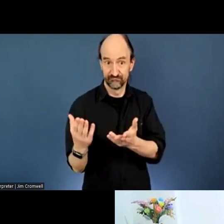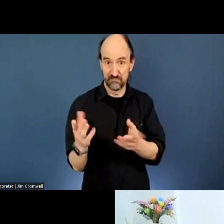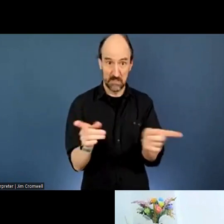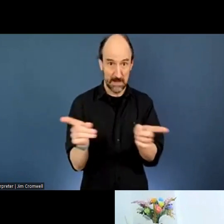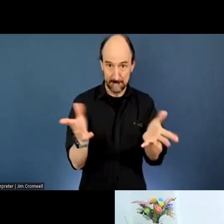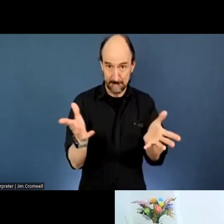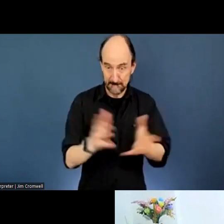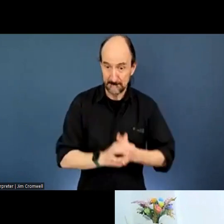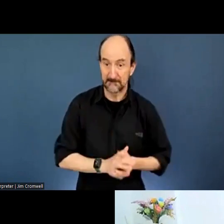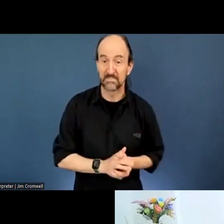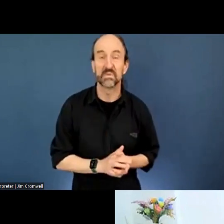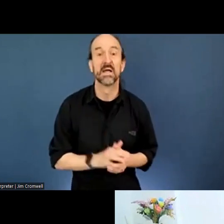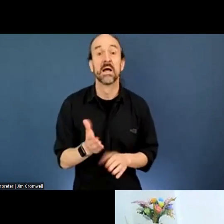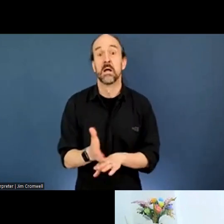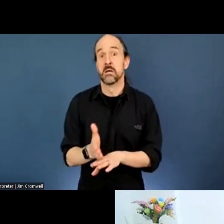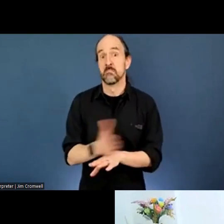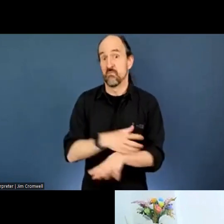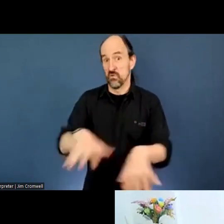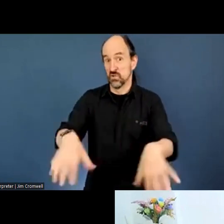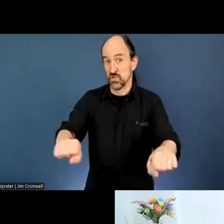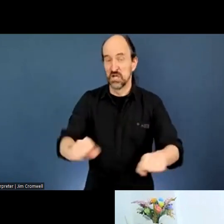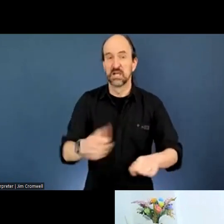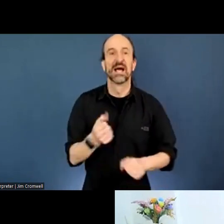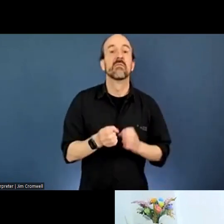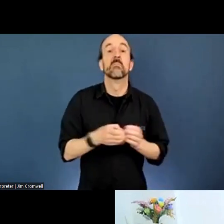have BSL interpretation and live captioning.